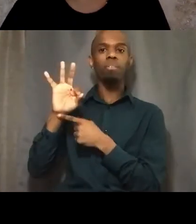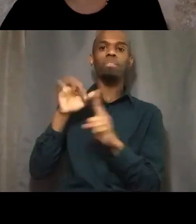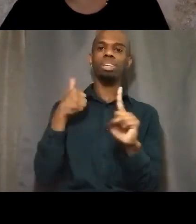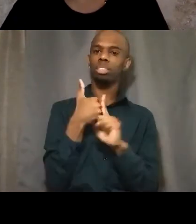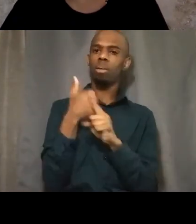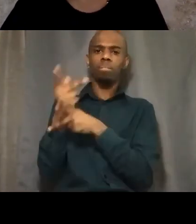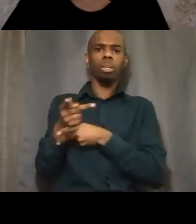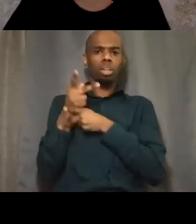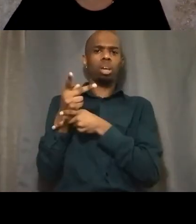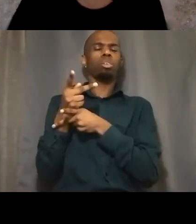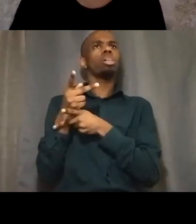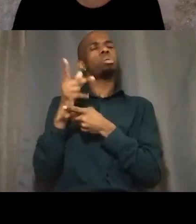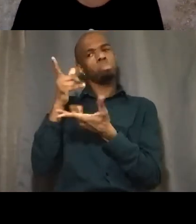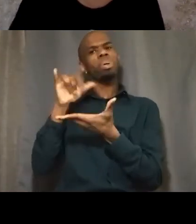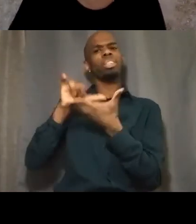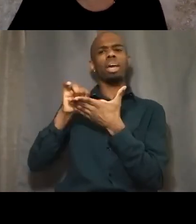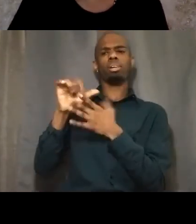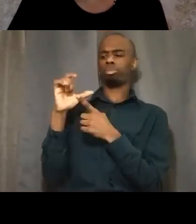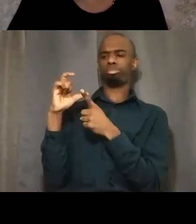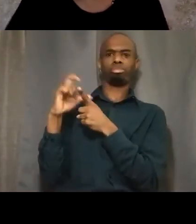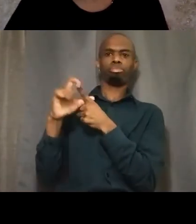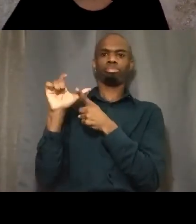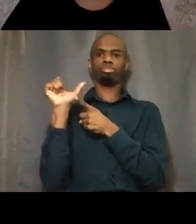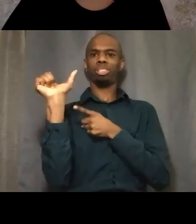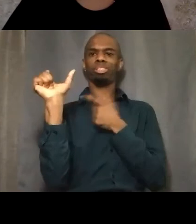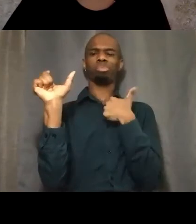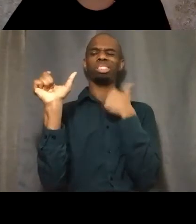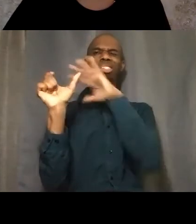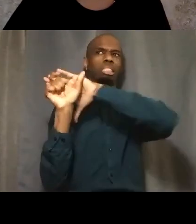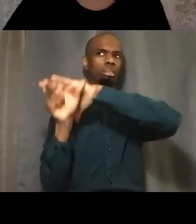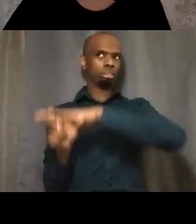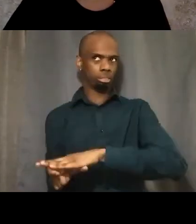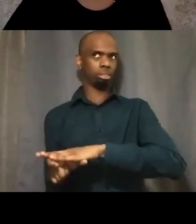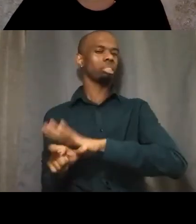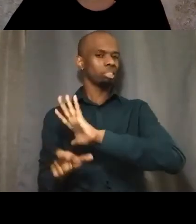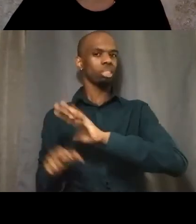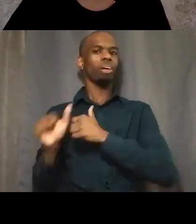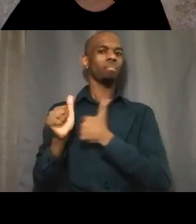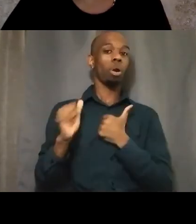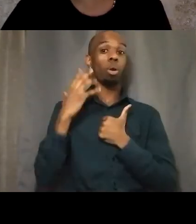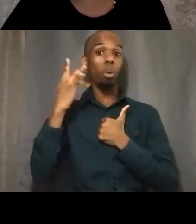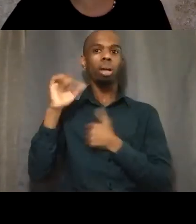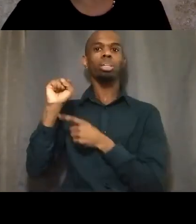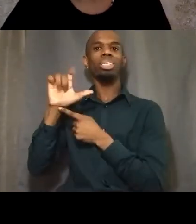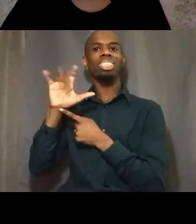for many reasons. One, because I believe self care often descends into selfish care.